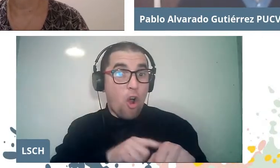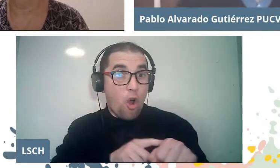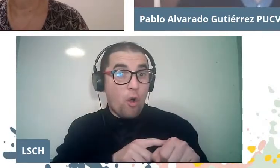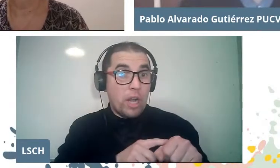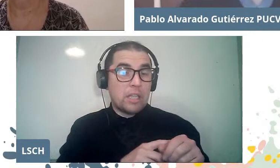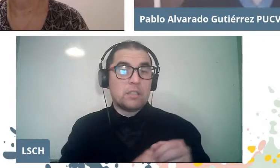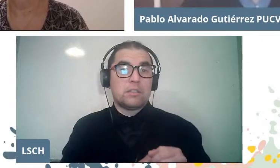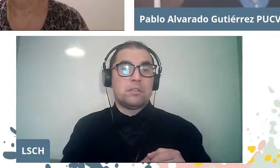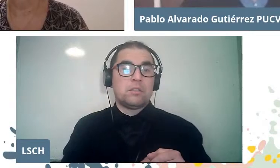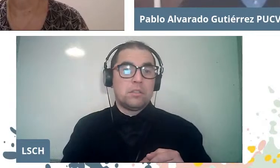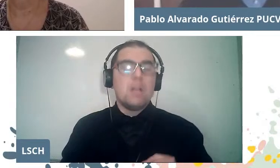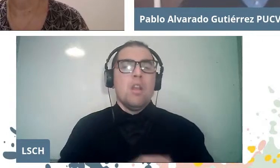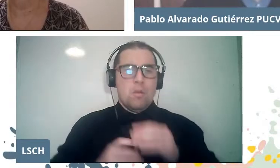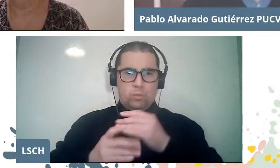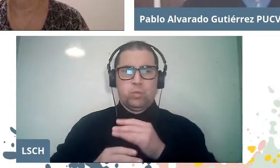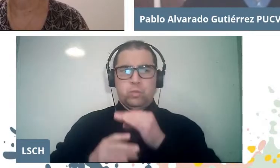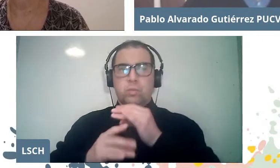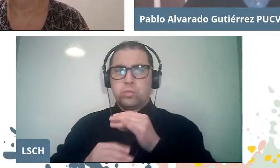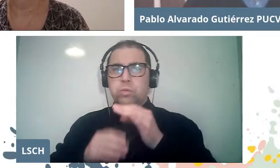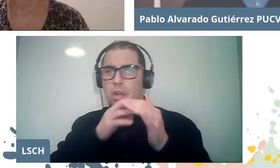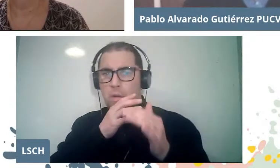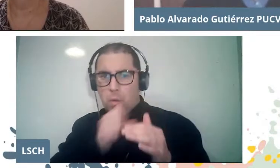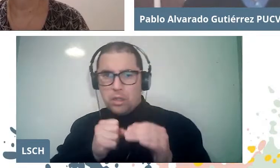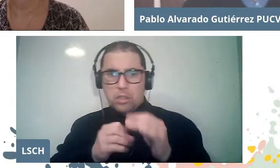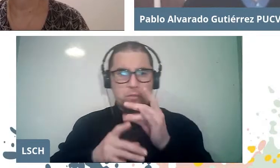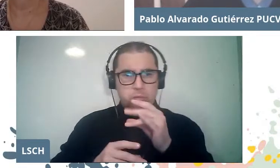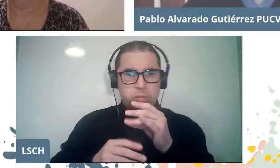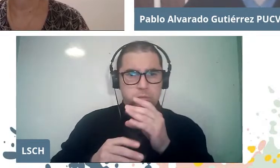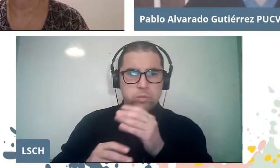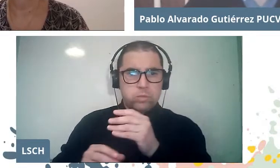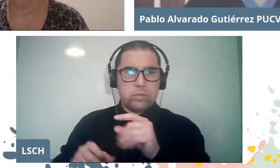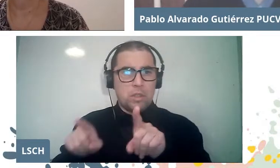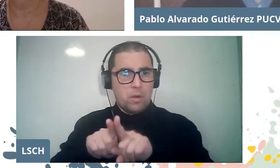but the musician, like, I will make a somewhat crude analogy,